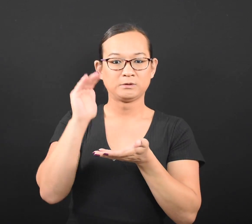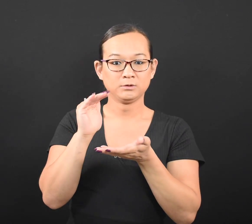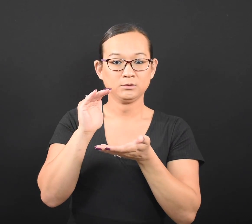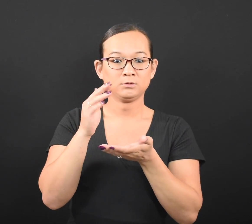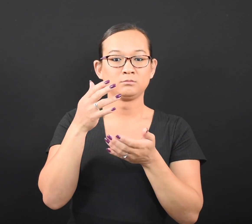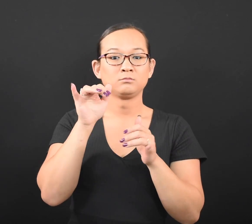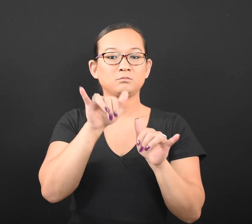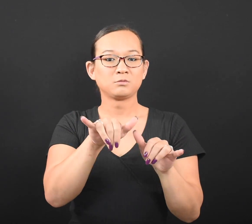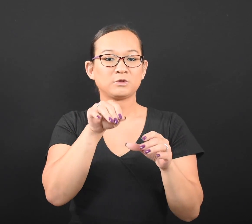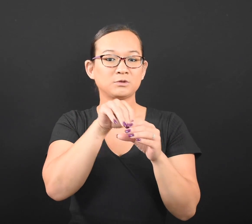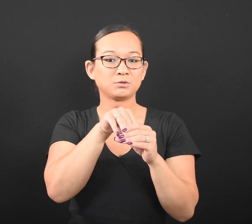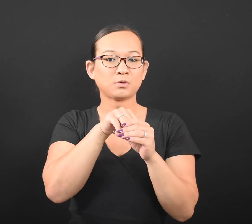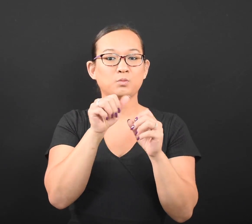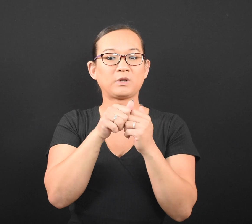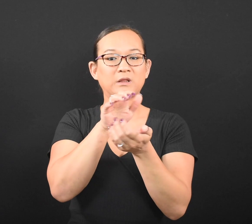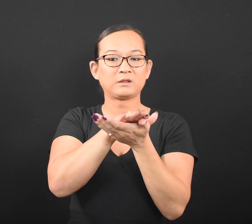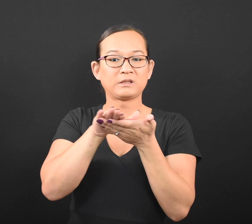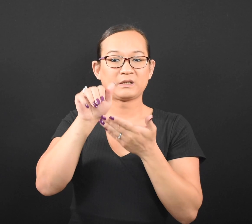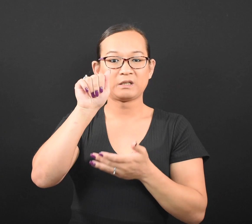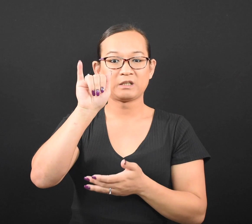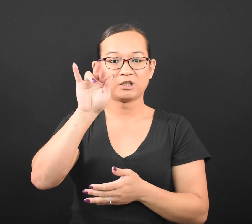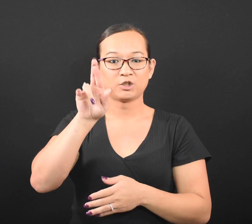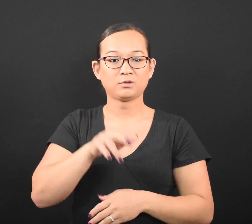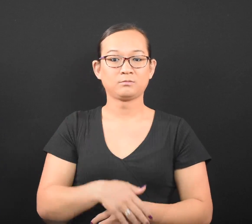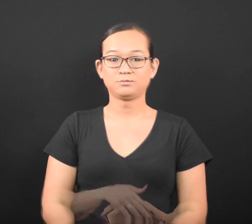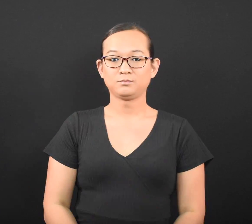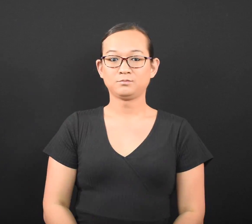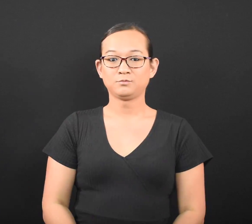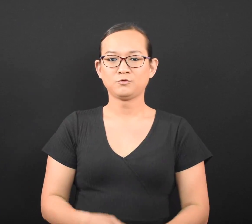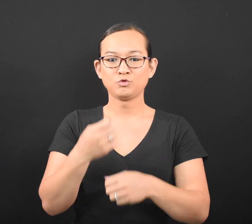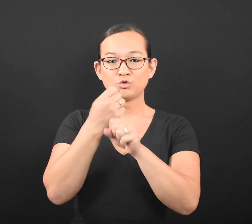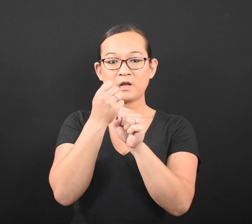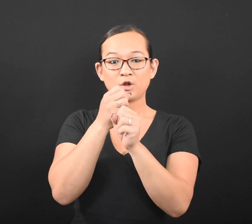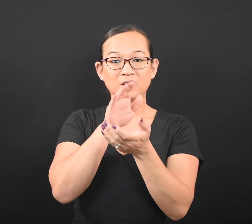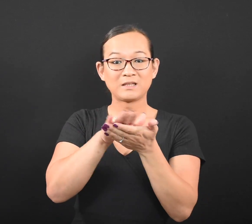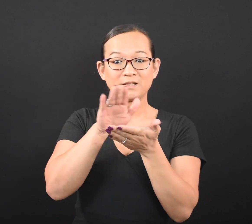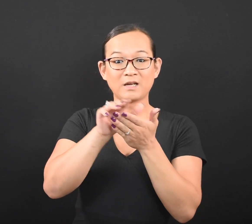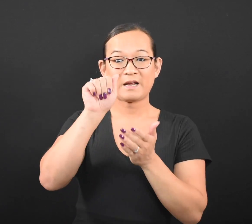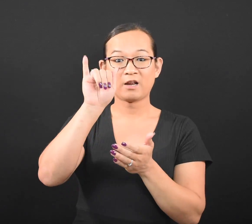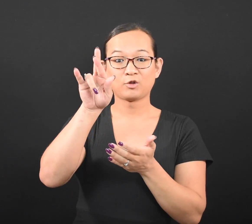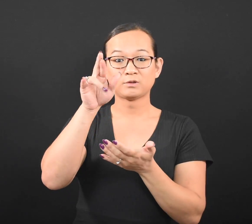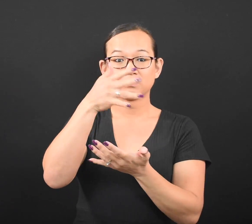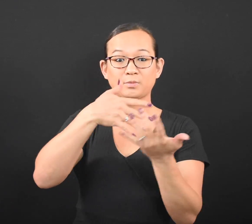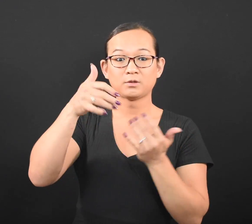and seek indoor spaces with clean air. ● Create a cleaner air space at home to